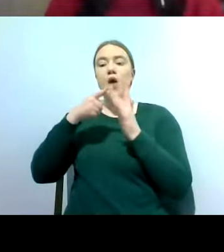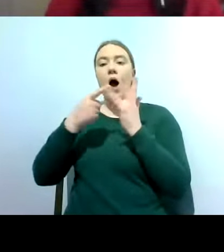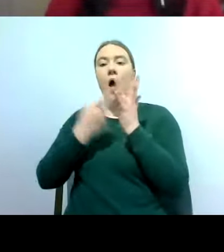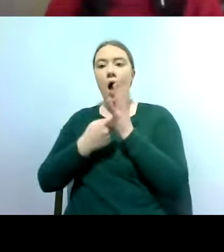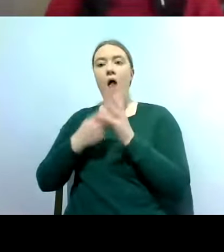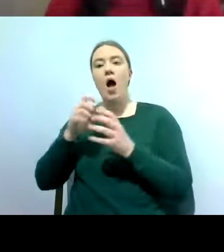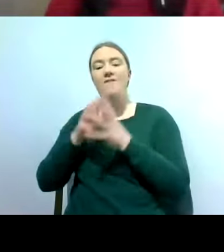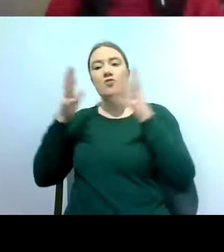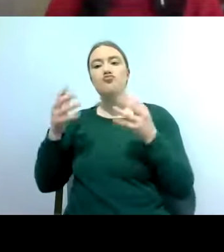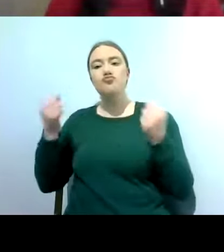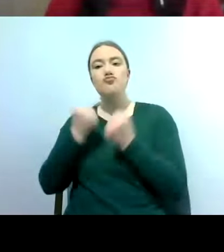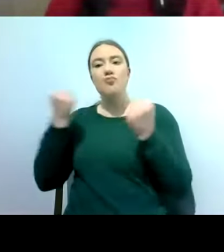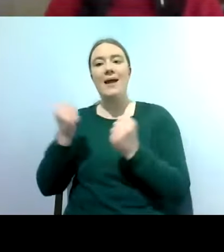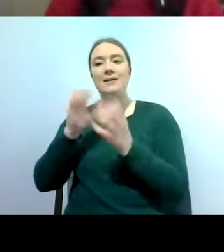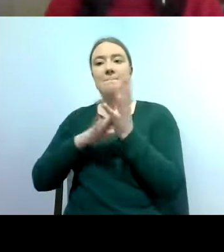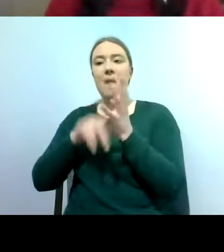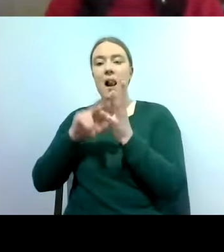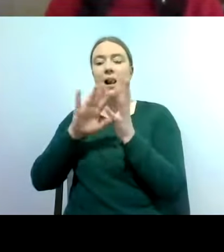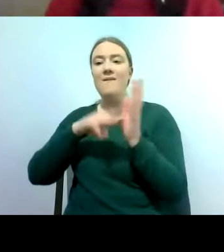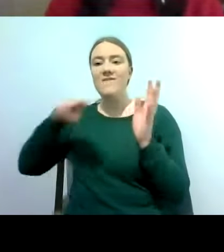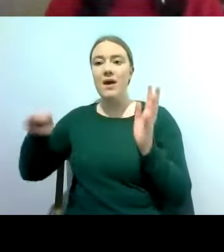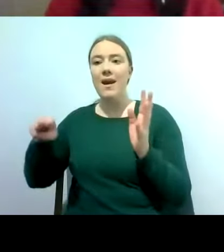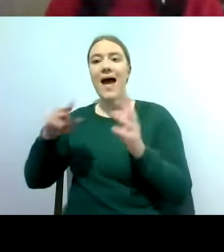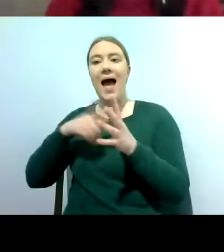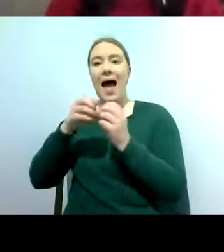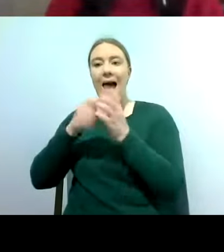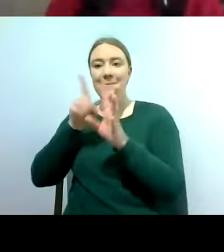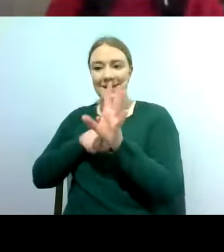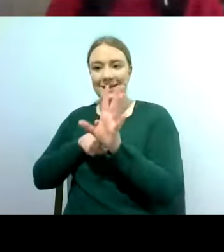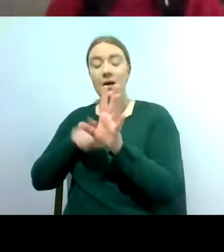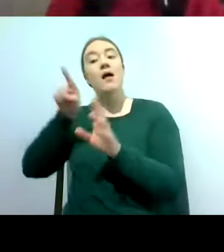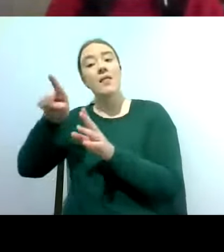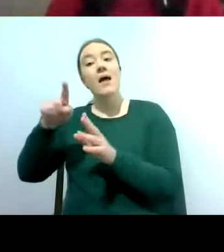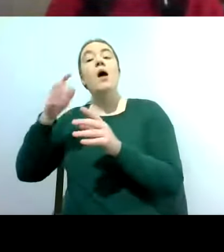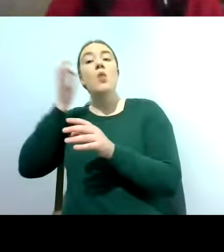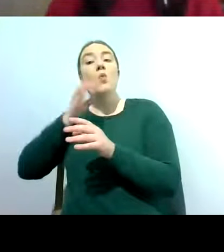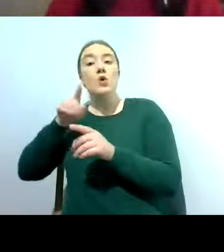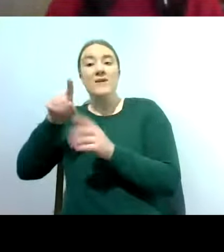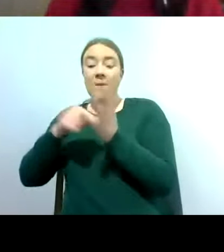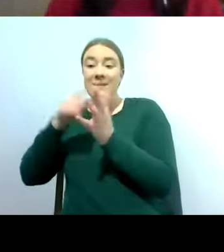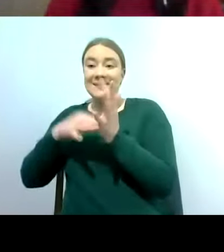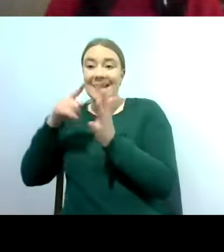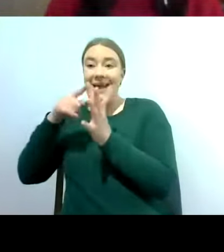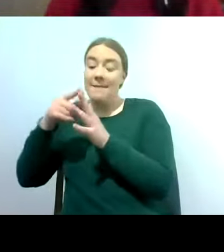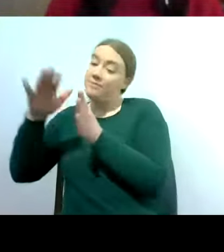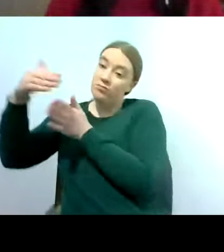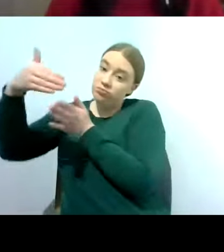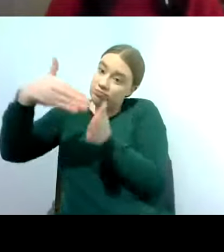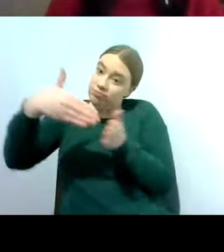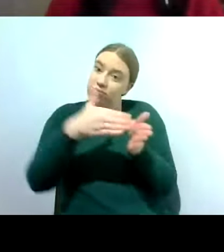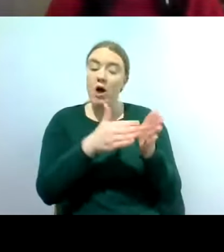water from the river teme over to the mill which is in the bottom picture initially to grind grain